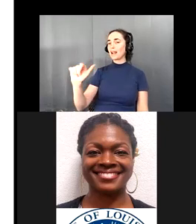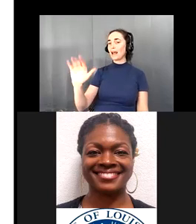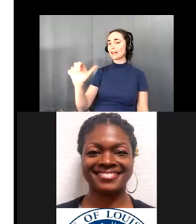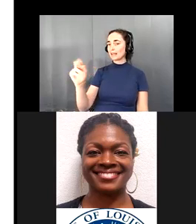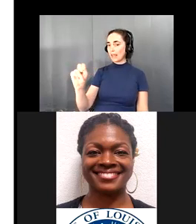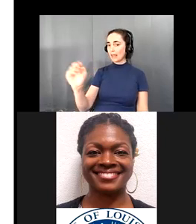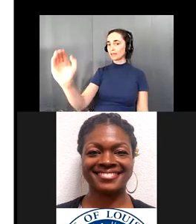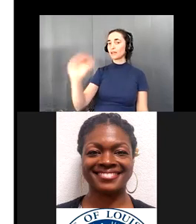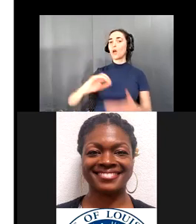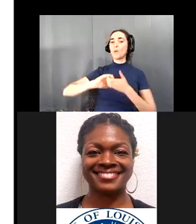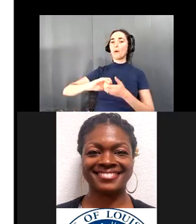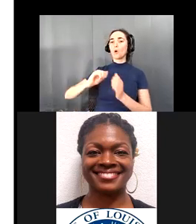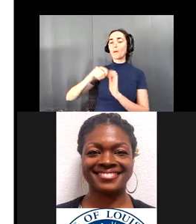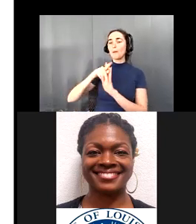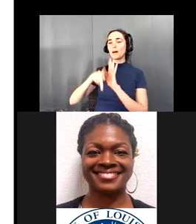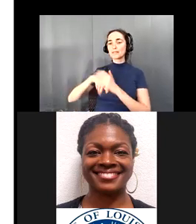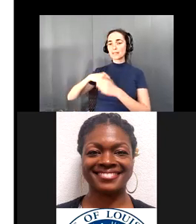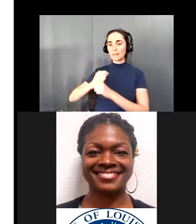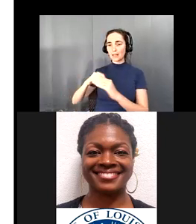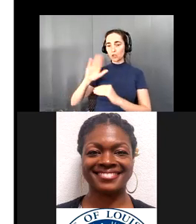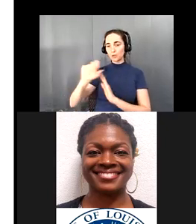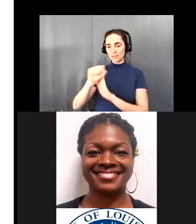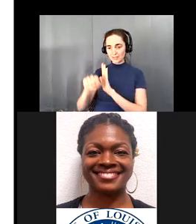Partners in Policymaking in your state 16:25:22 we want everybody to be involved.